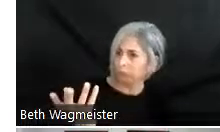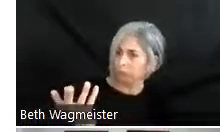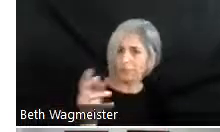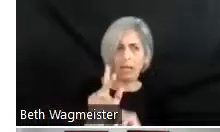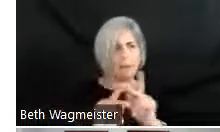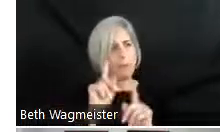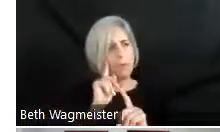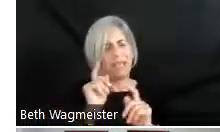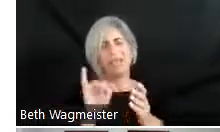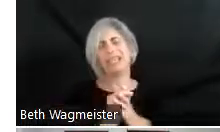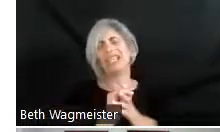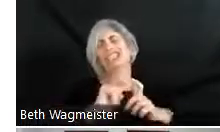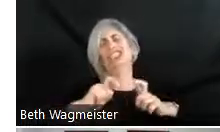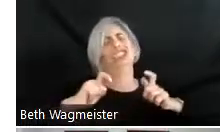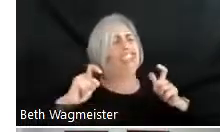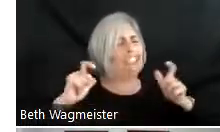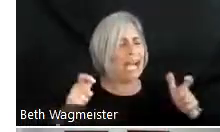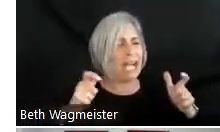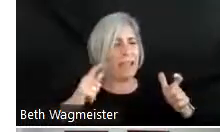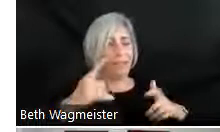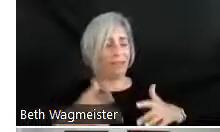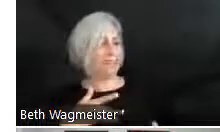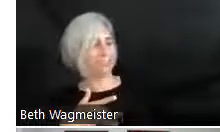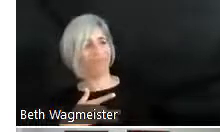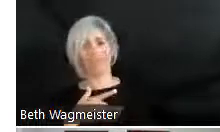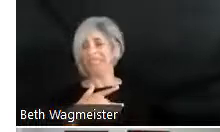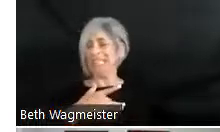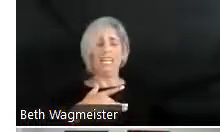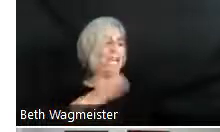is too big. It's a deer in the headlights. They don't consume it. I want to work on way